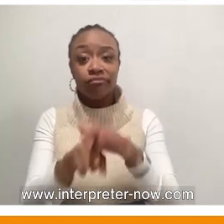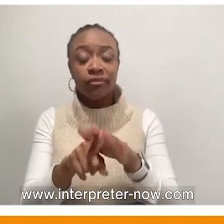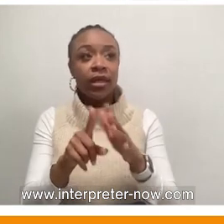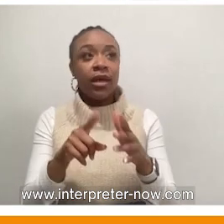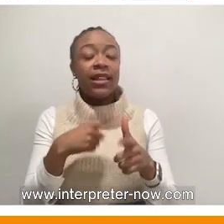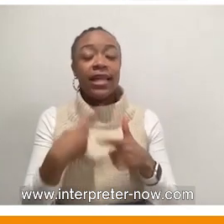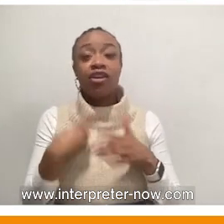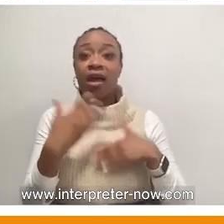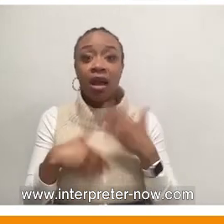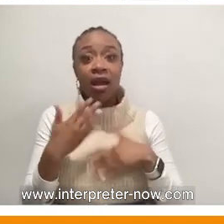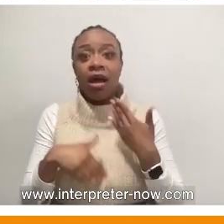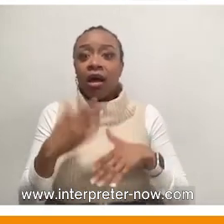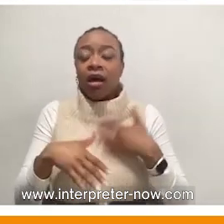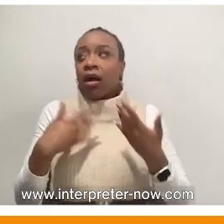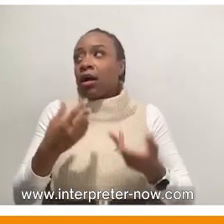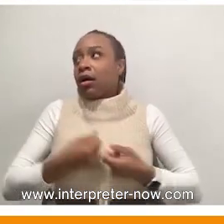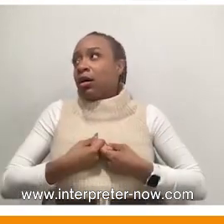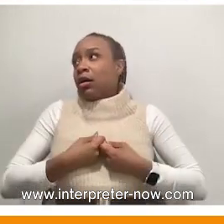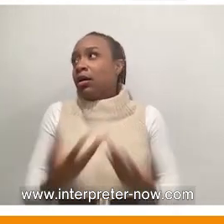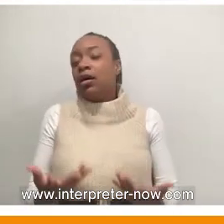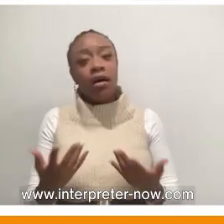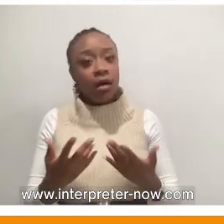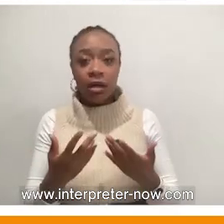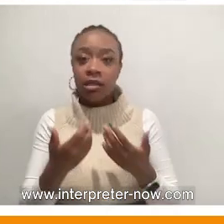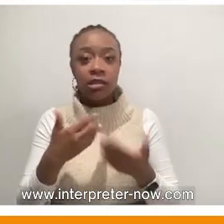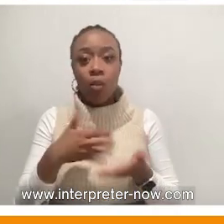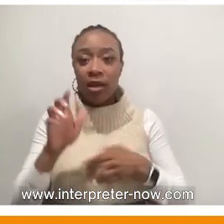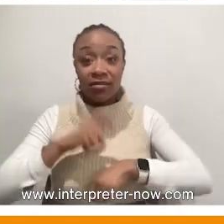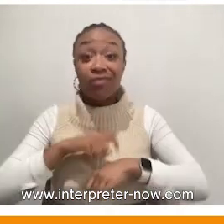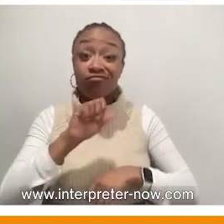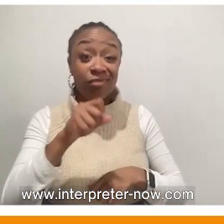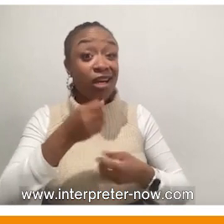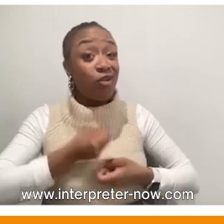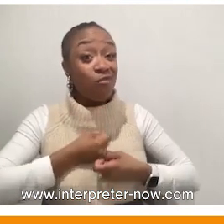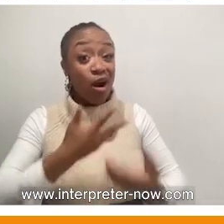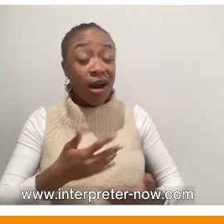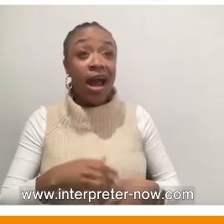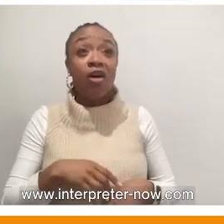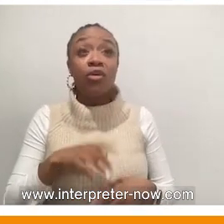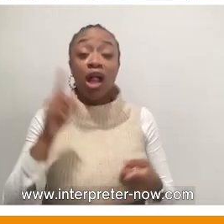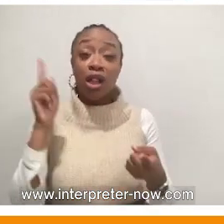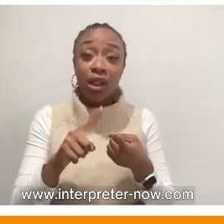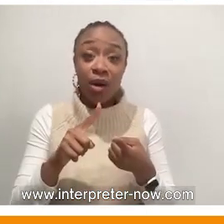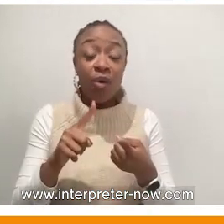Yeah, the consequences are burnout, lower engagement, lower productivity.